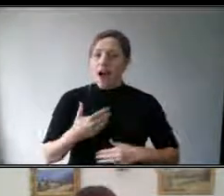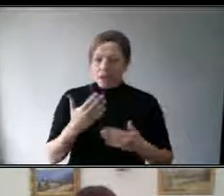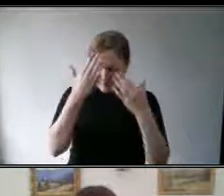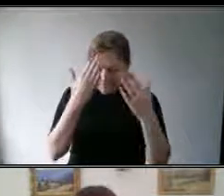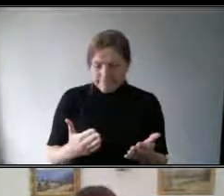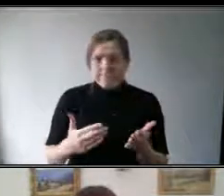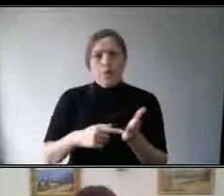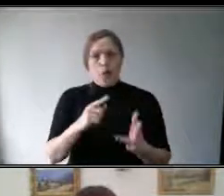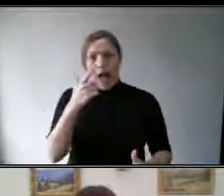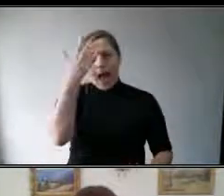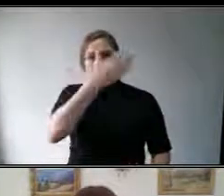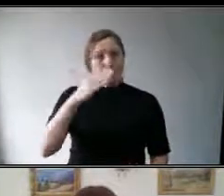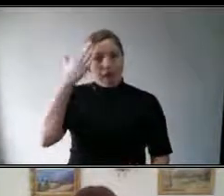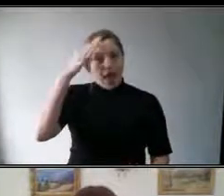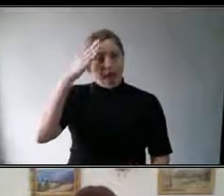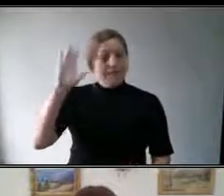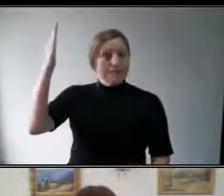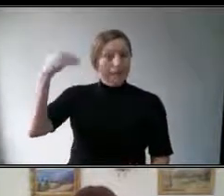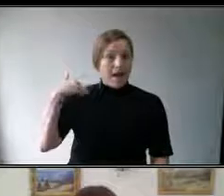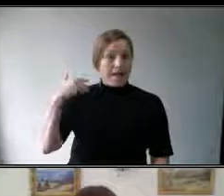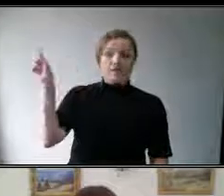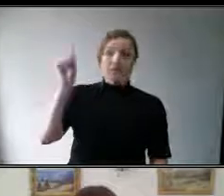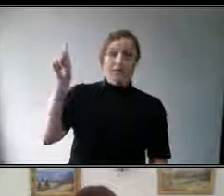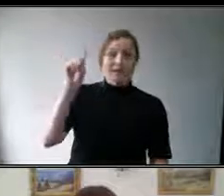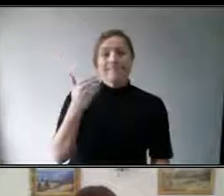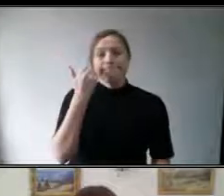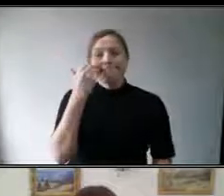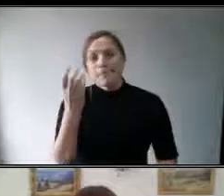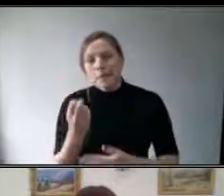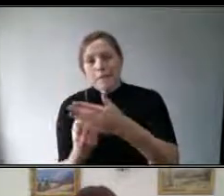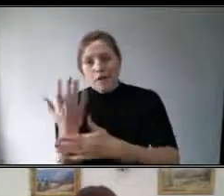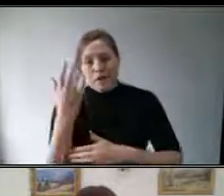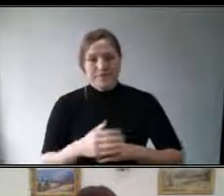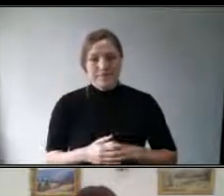and emerging and of course this always was and always will be aboriginal land